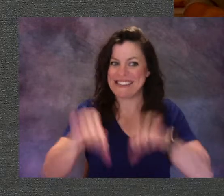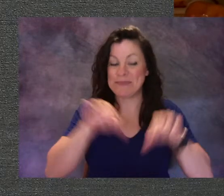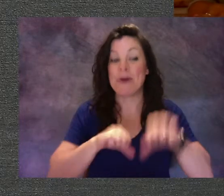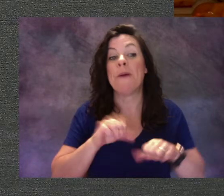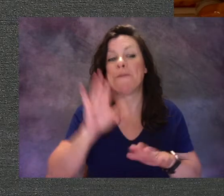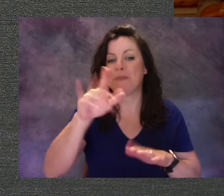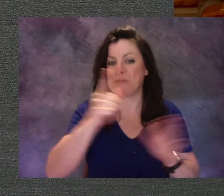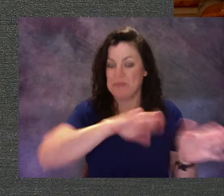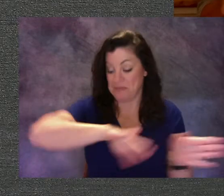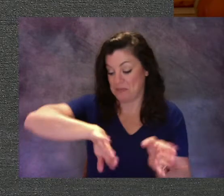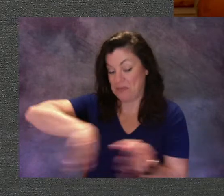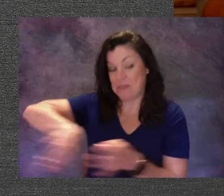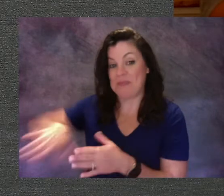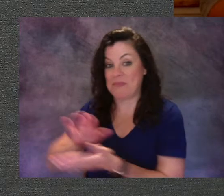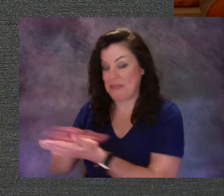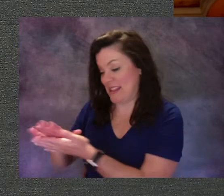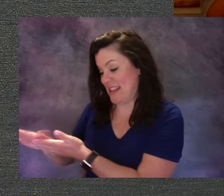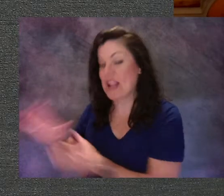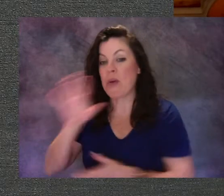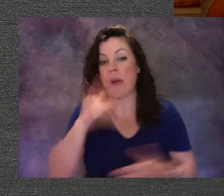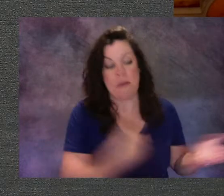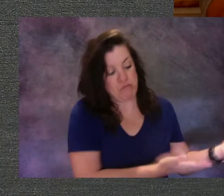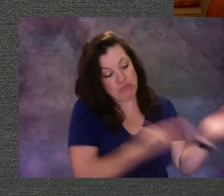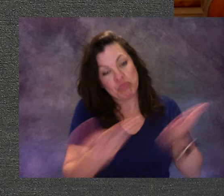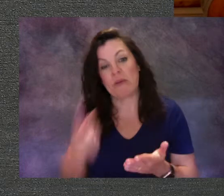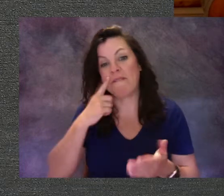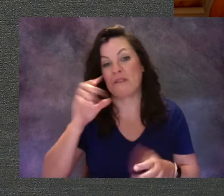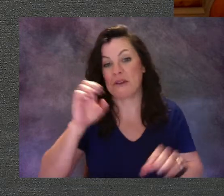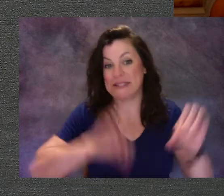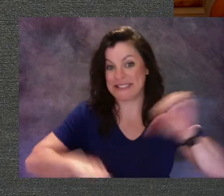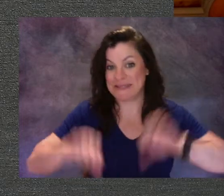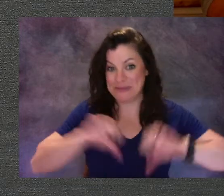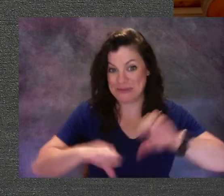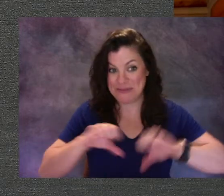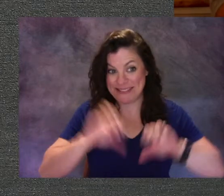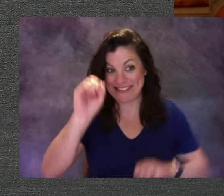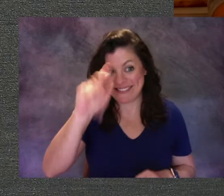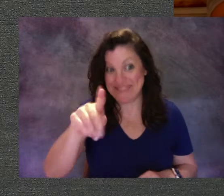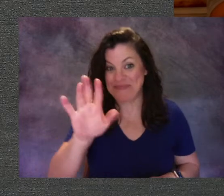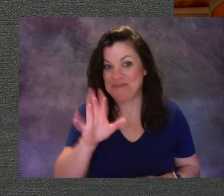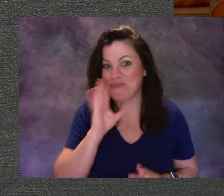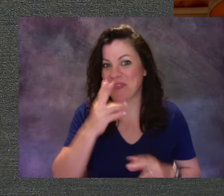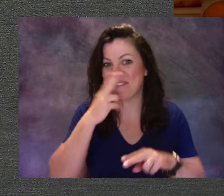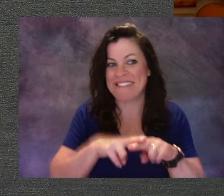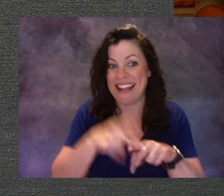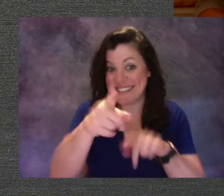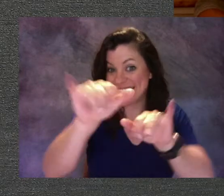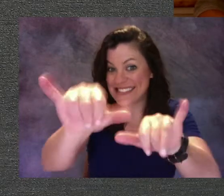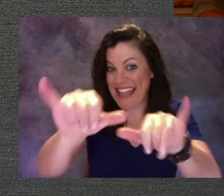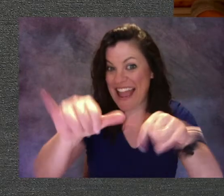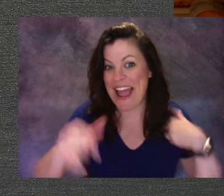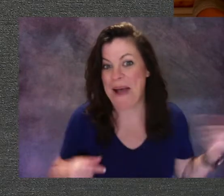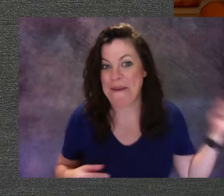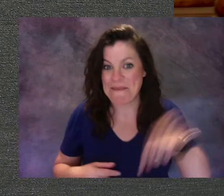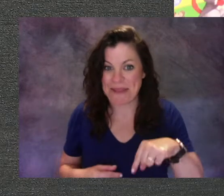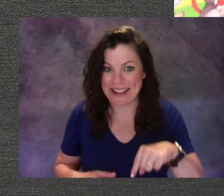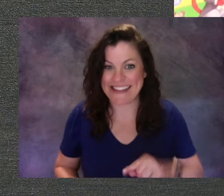for an experiment, and I'll be right back. Get ready to be a scientist, this is gonna be fun. I'll be right back.